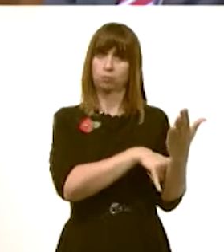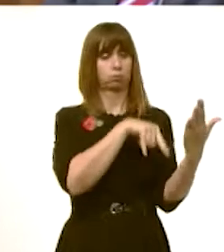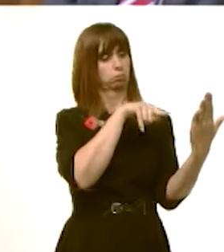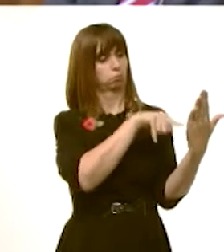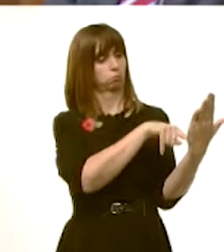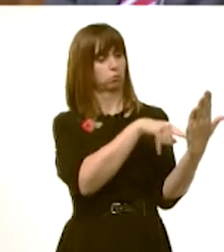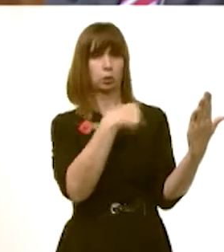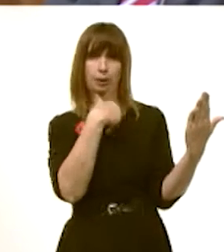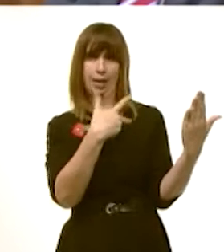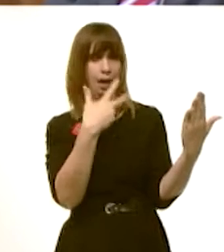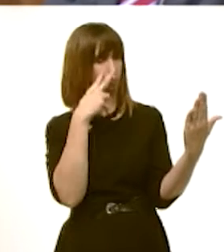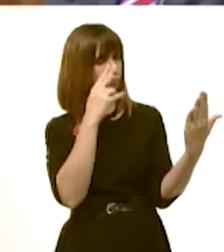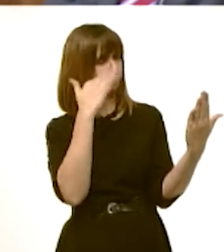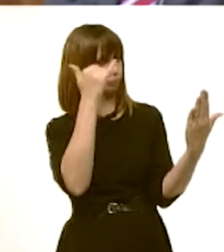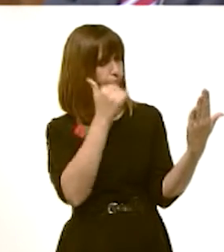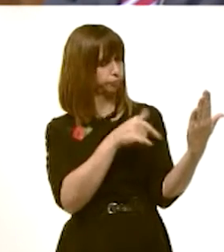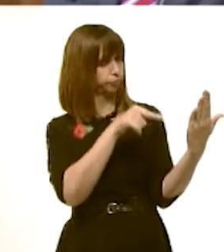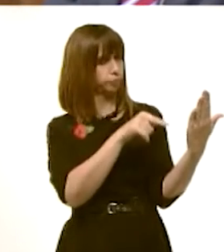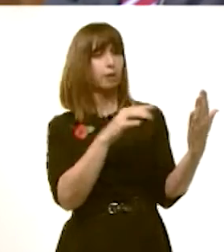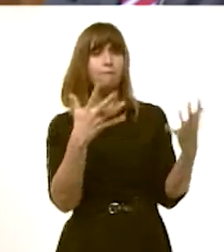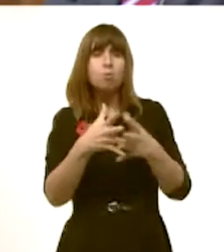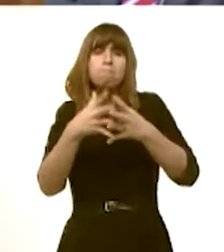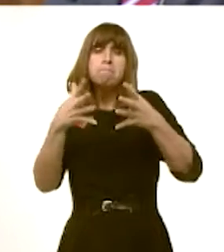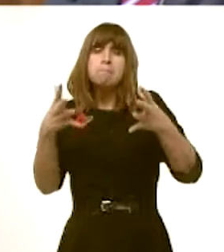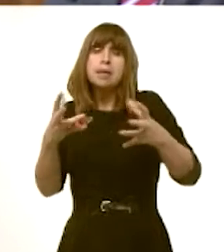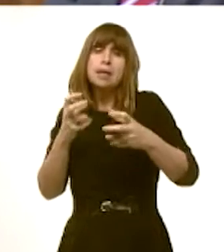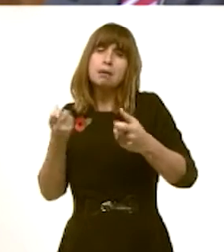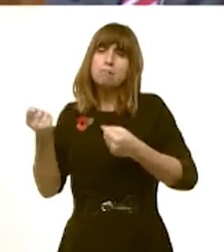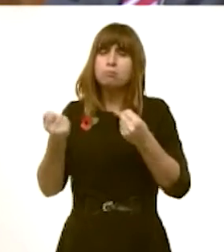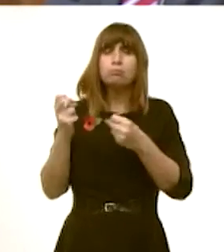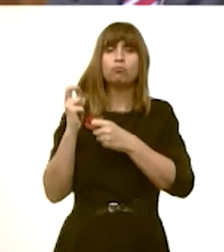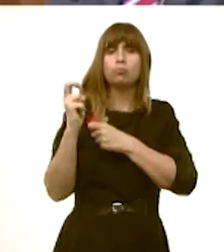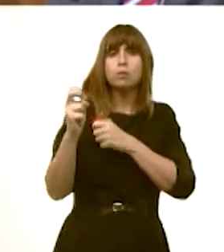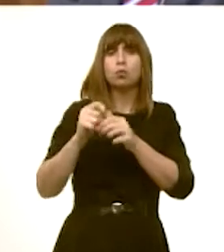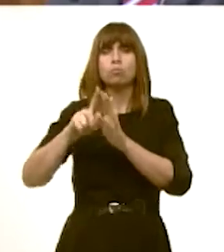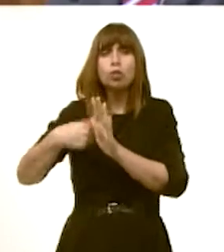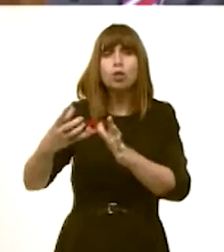the delivery of major transport projects, for example, in order to ensure that the BS